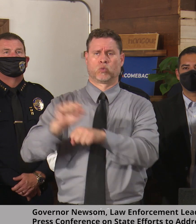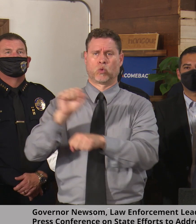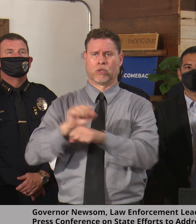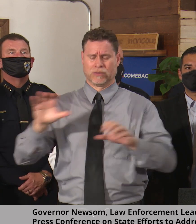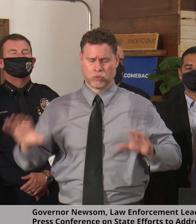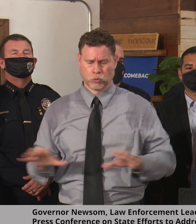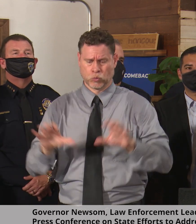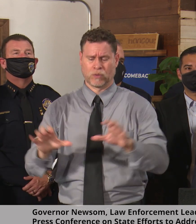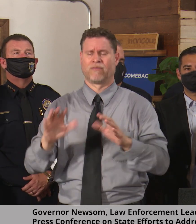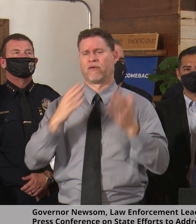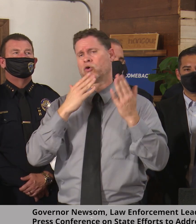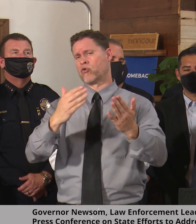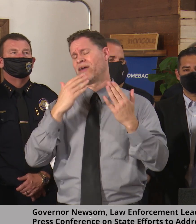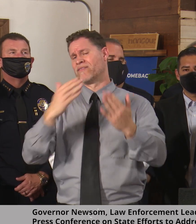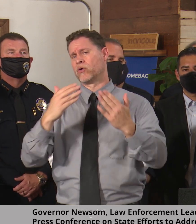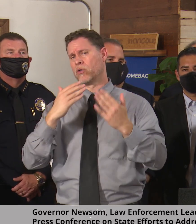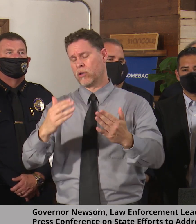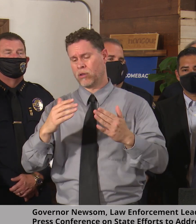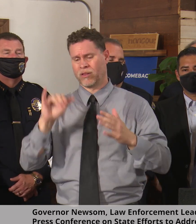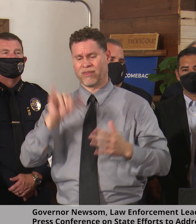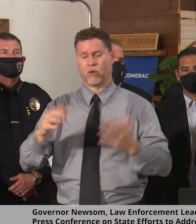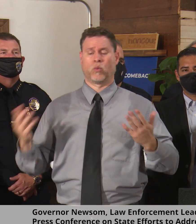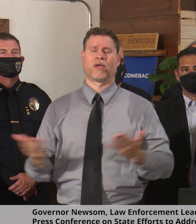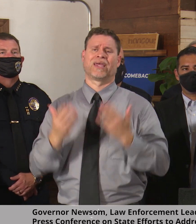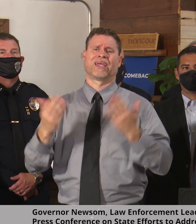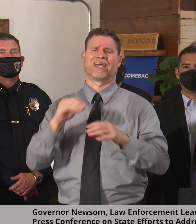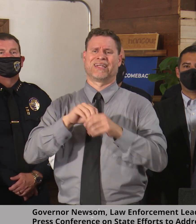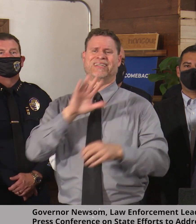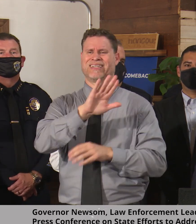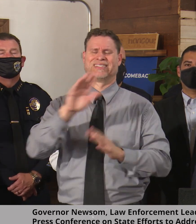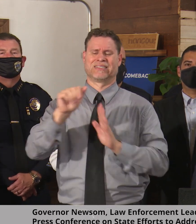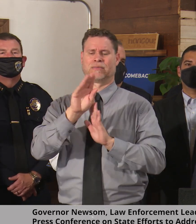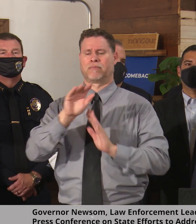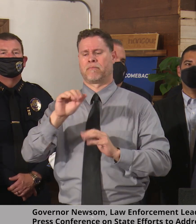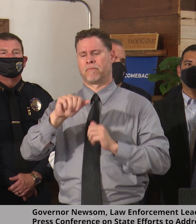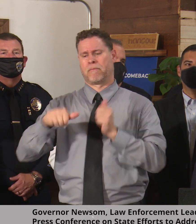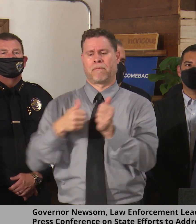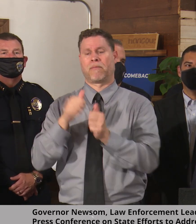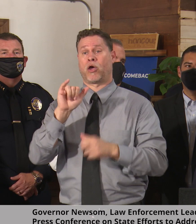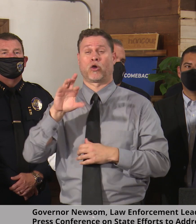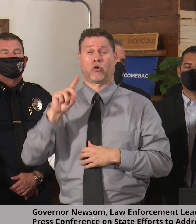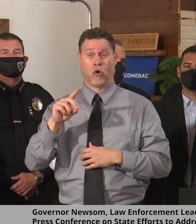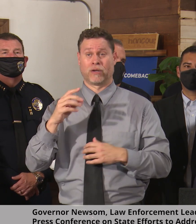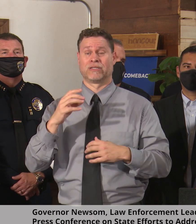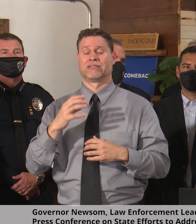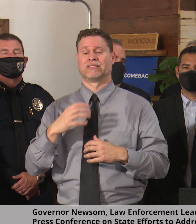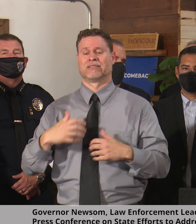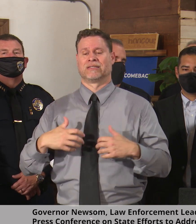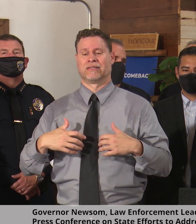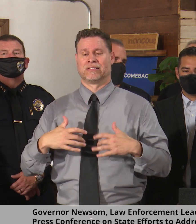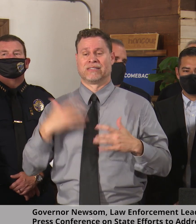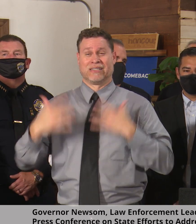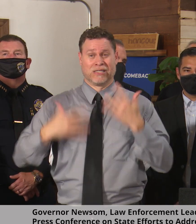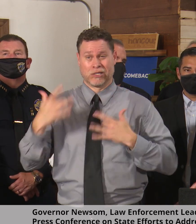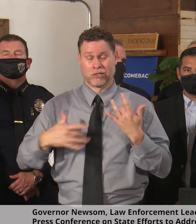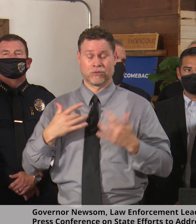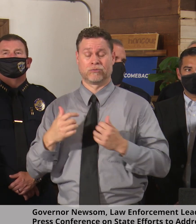and very grateful that we're here in his backyard. His eager and enthusiastic support of this retail